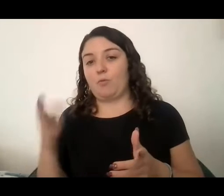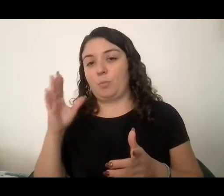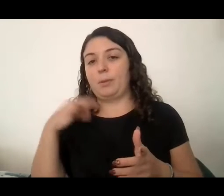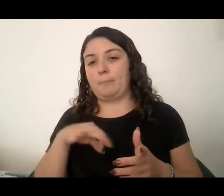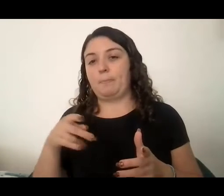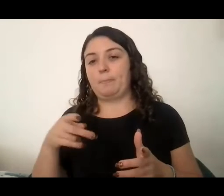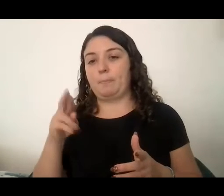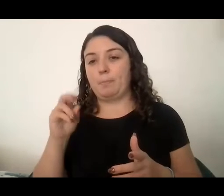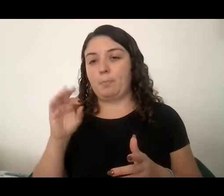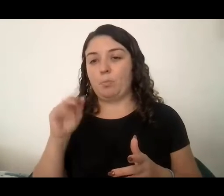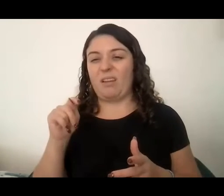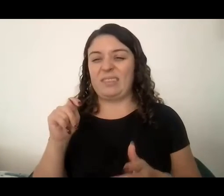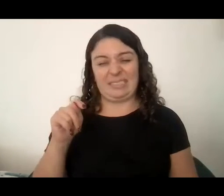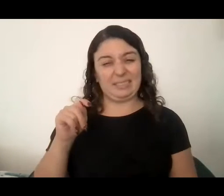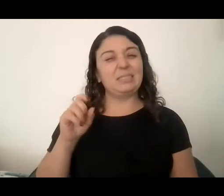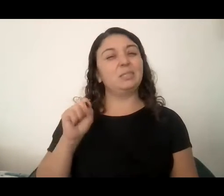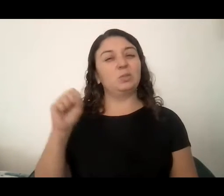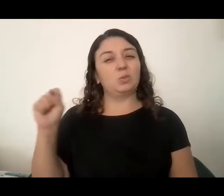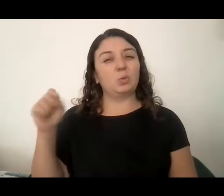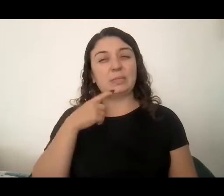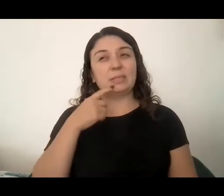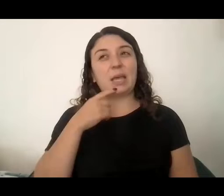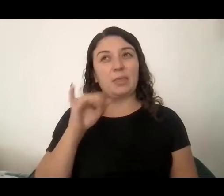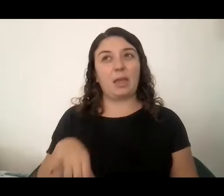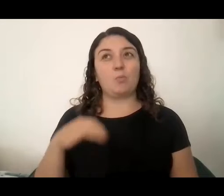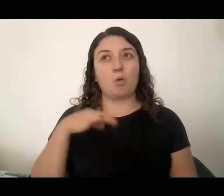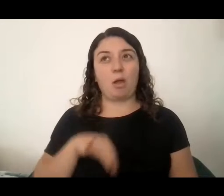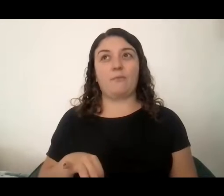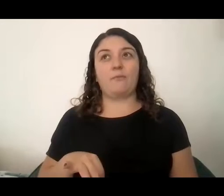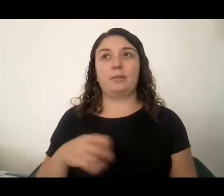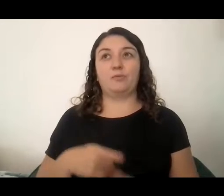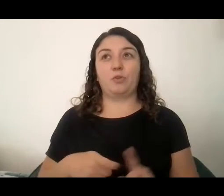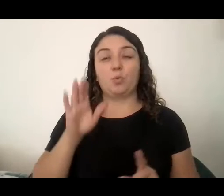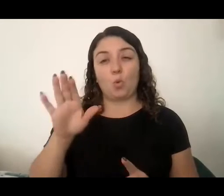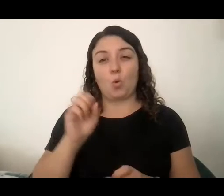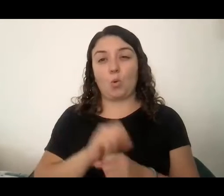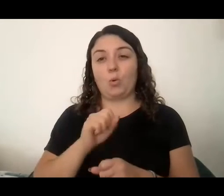Social Security would say, well, all of the profit is based on your work, and so even though you are